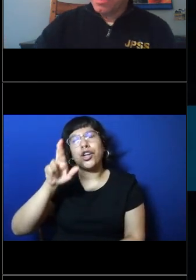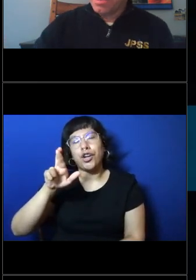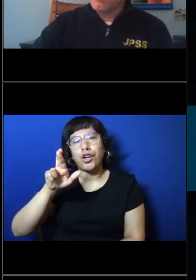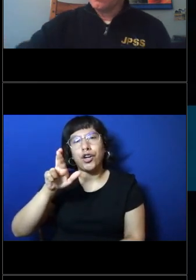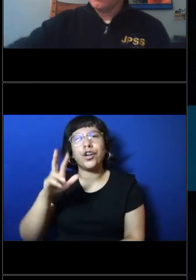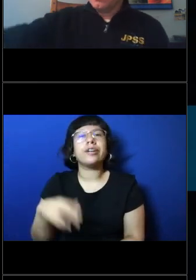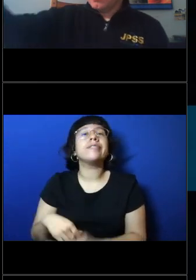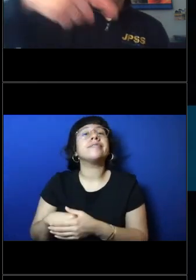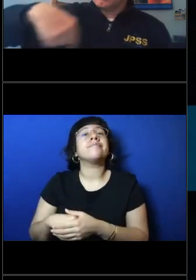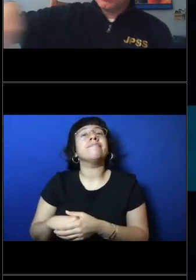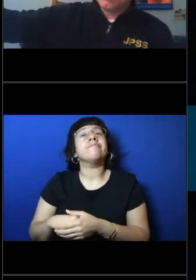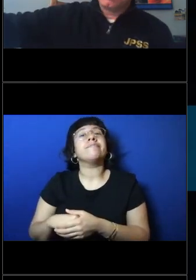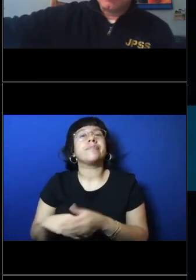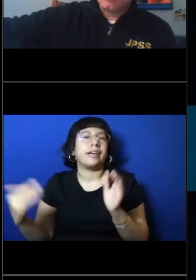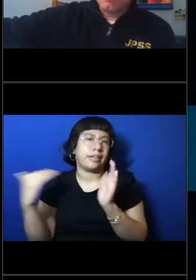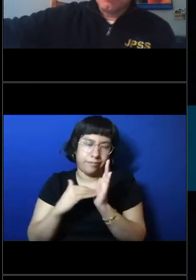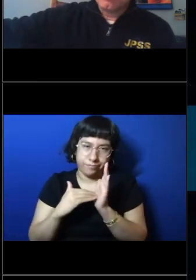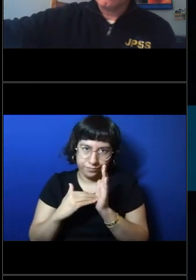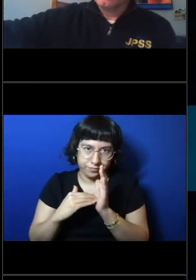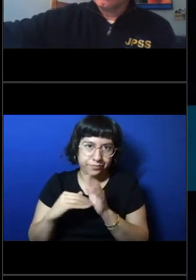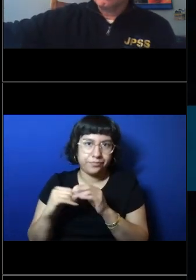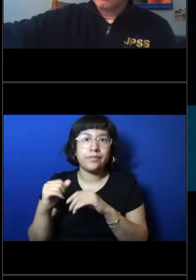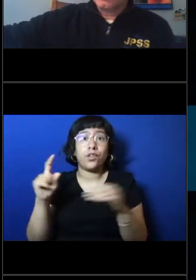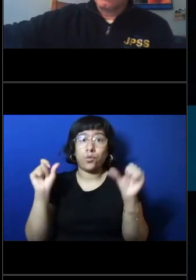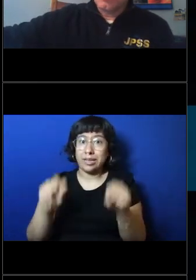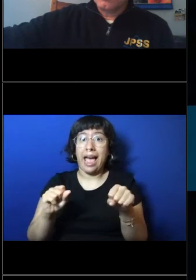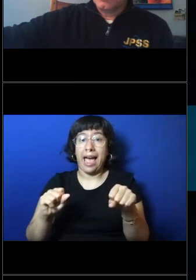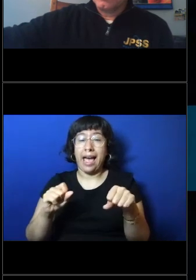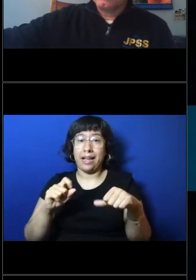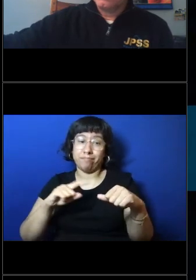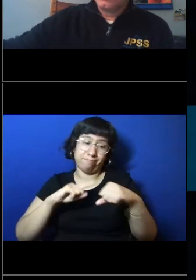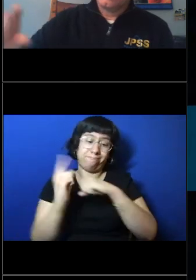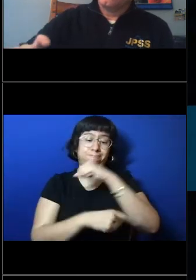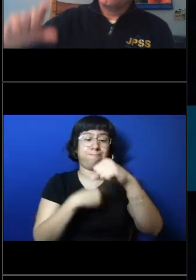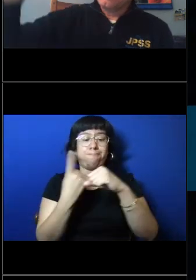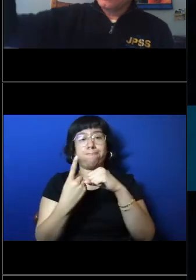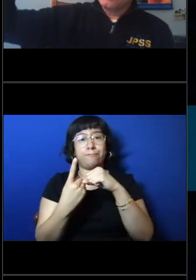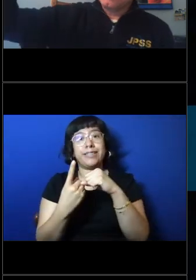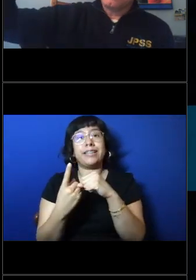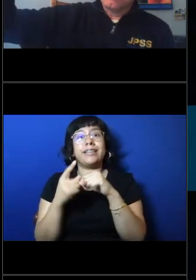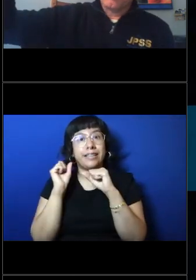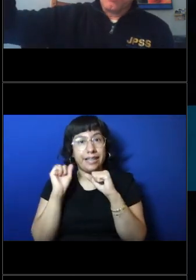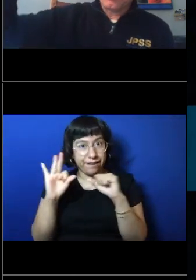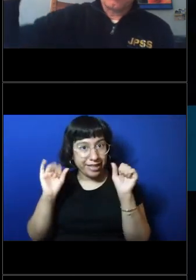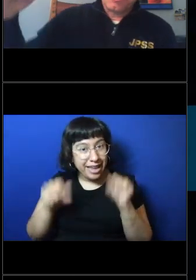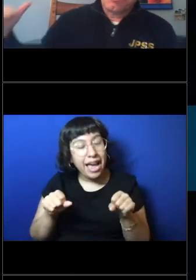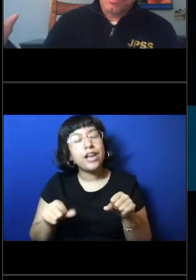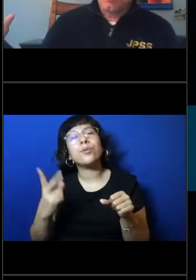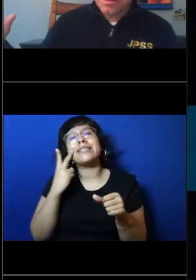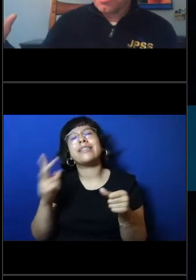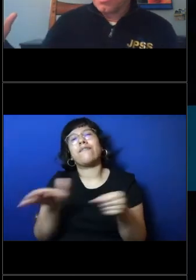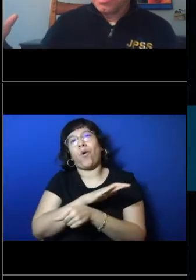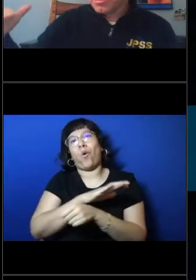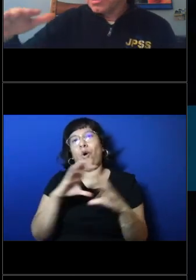unless you have a complete ring around the earth you're not getting global data and you still can't see the polls from where you are at the equator.